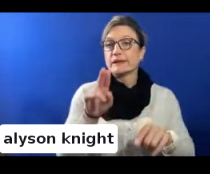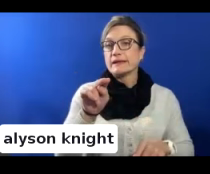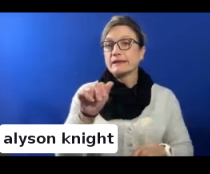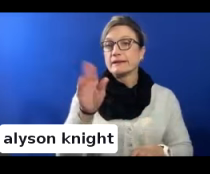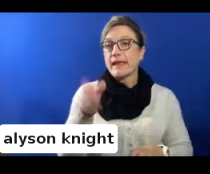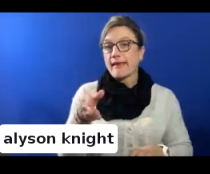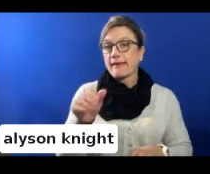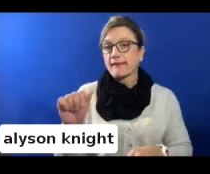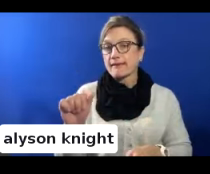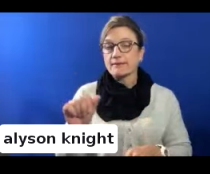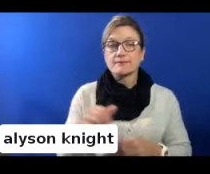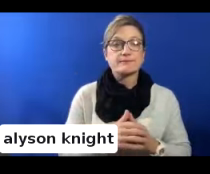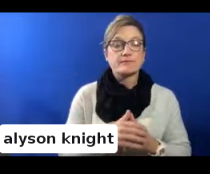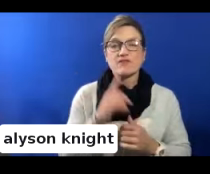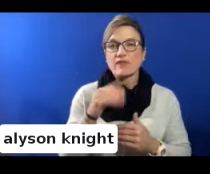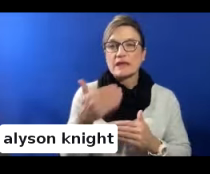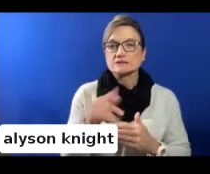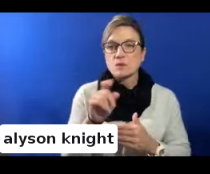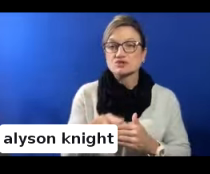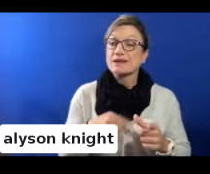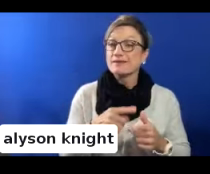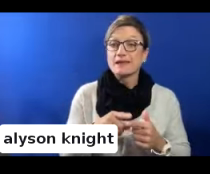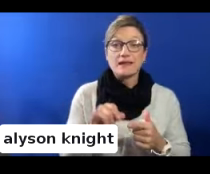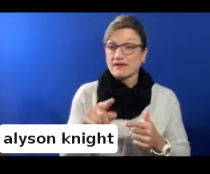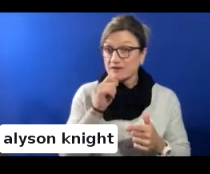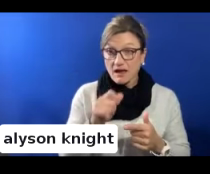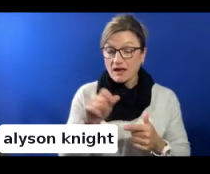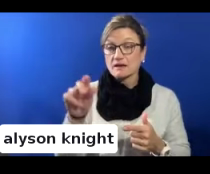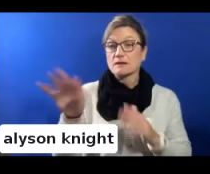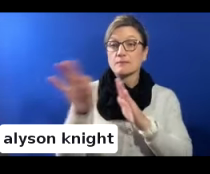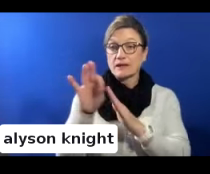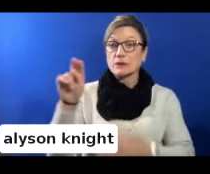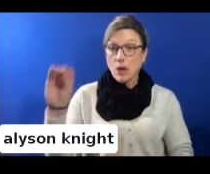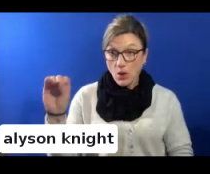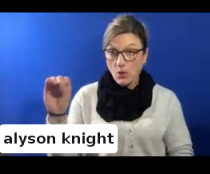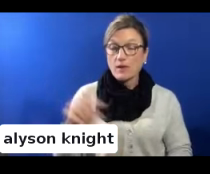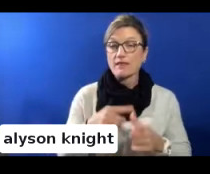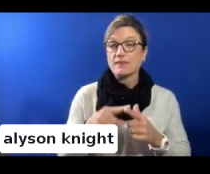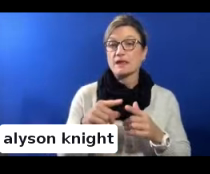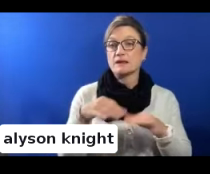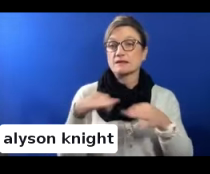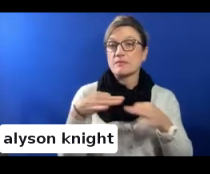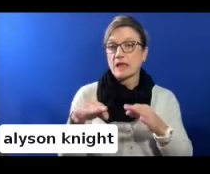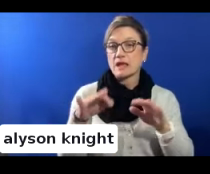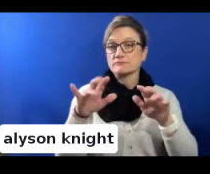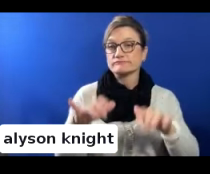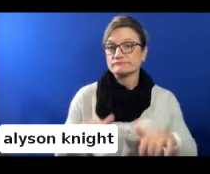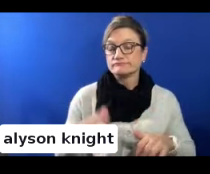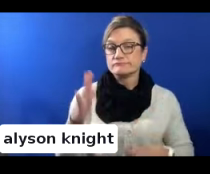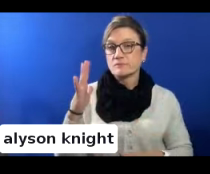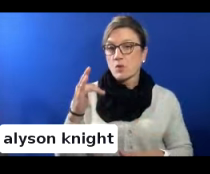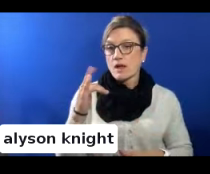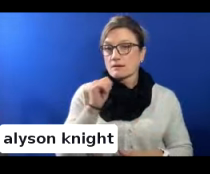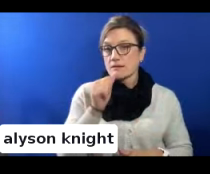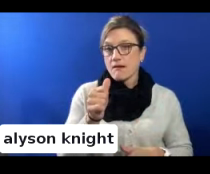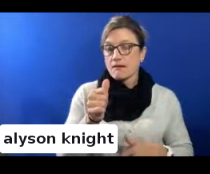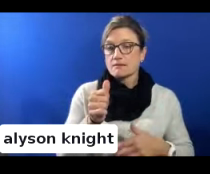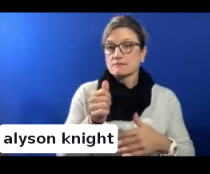If no, you would select no and then you would explain why it is not completed.